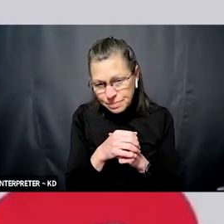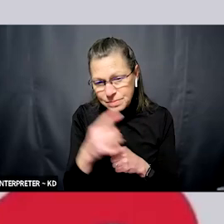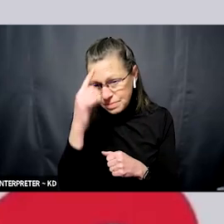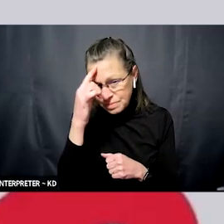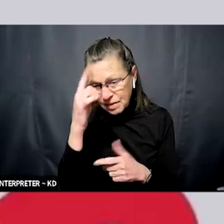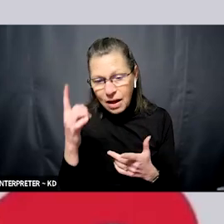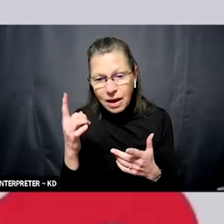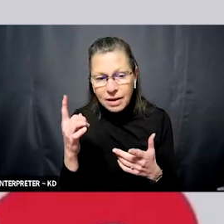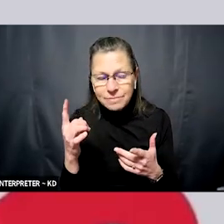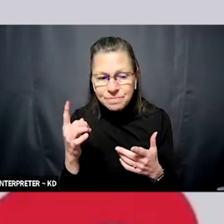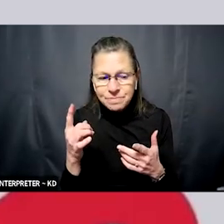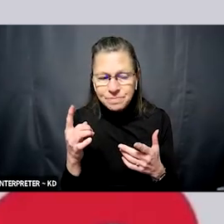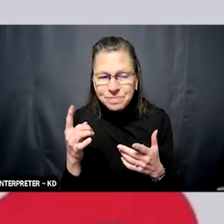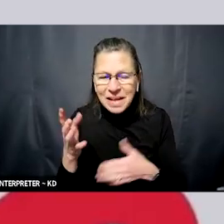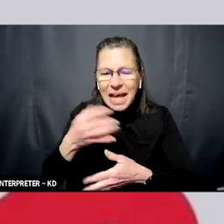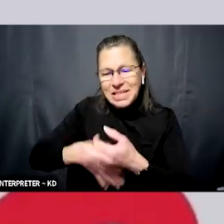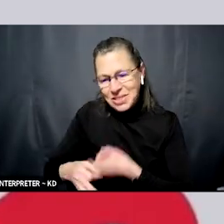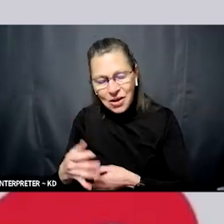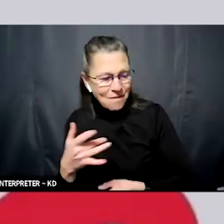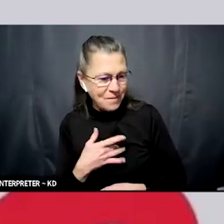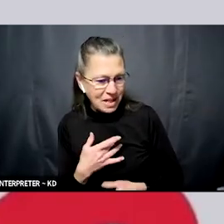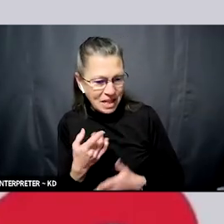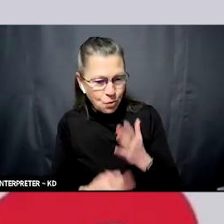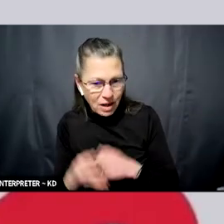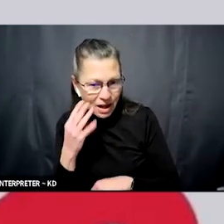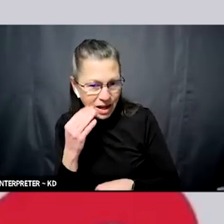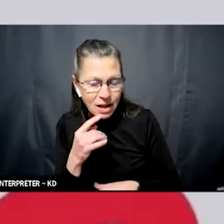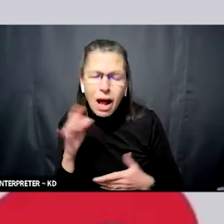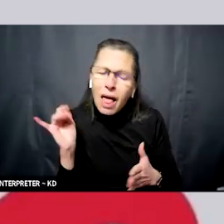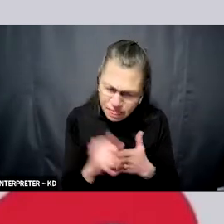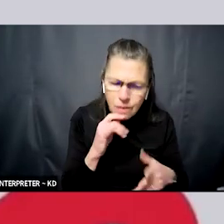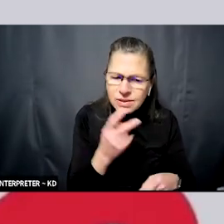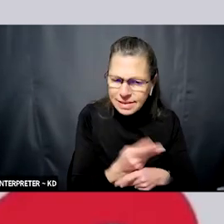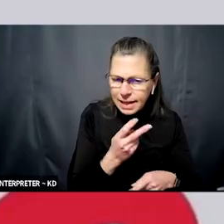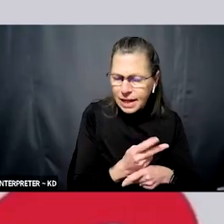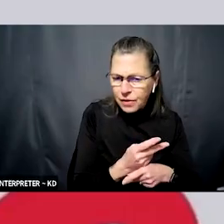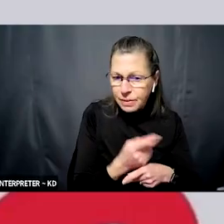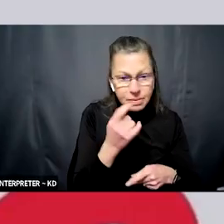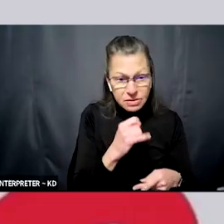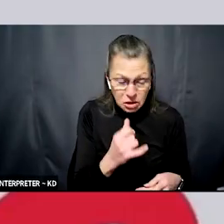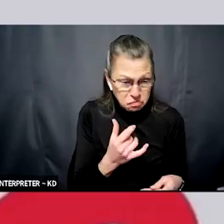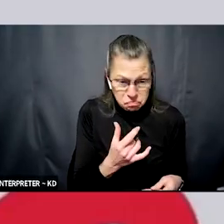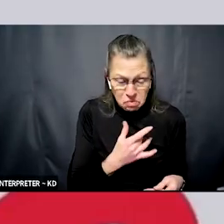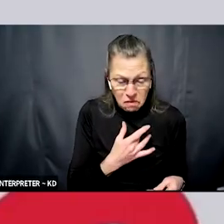through, I was taking care of myself because I was not feeling them anymore. And in my thinking,